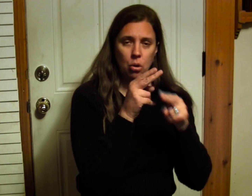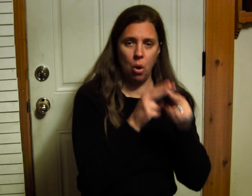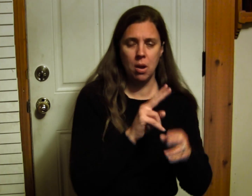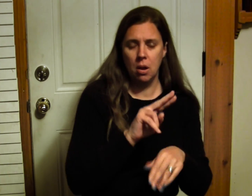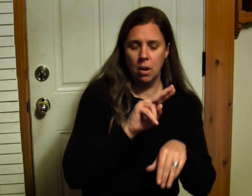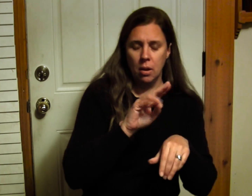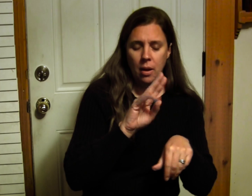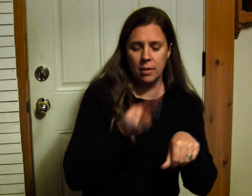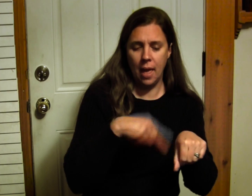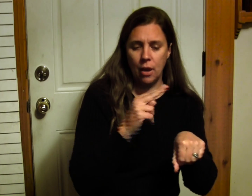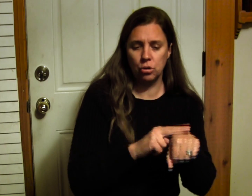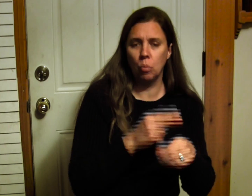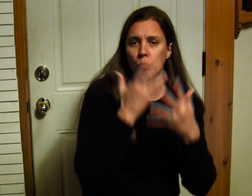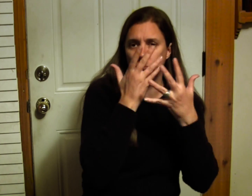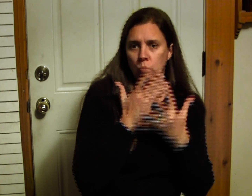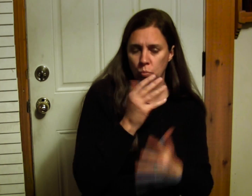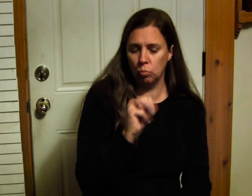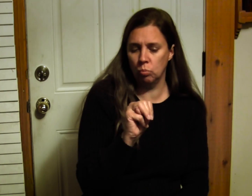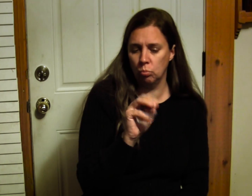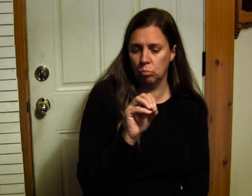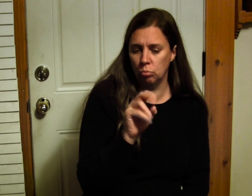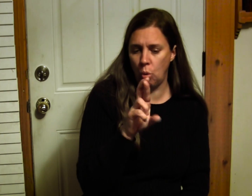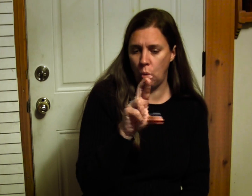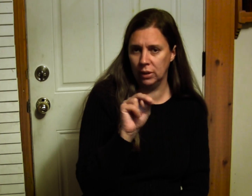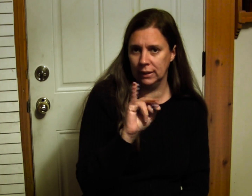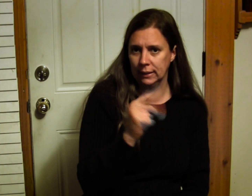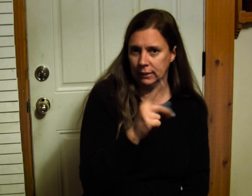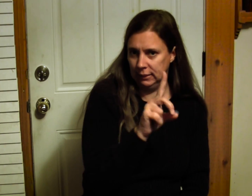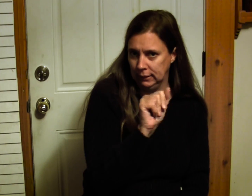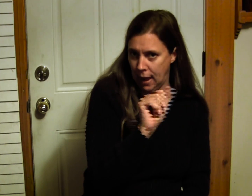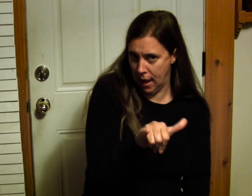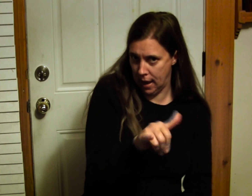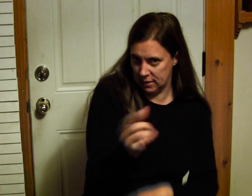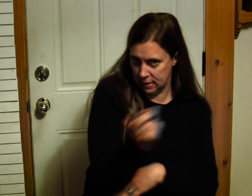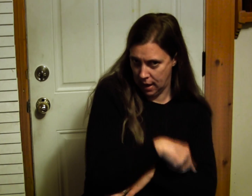This particular group, would instead call this holiday “National Day of Mourning” where